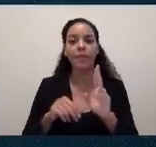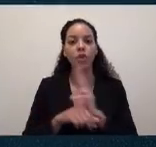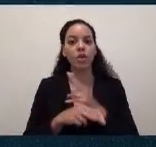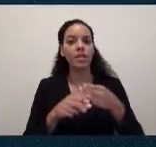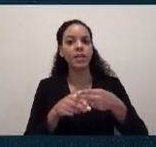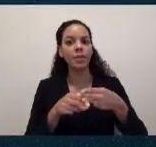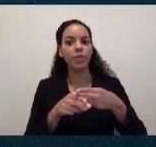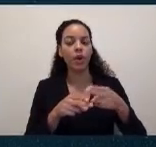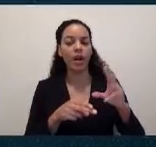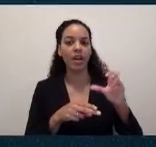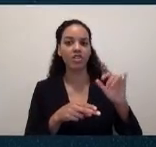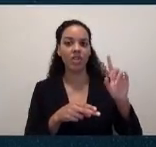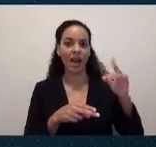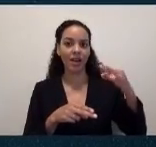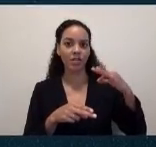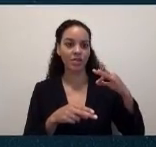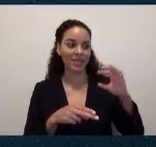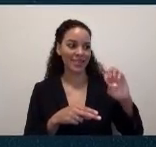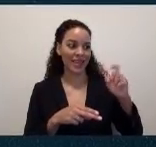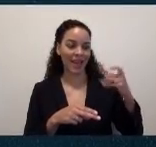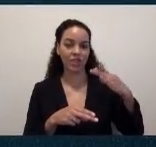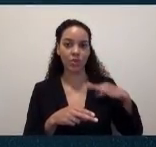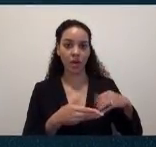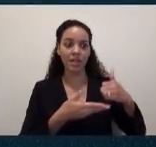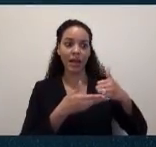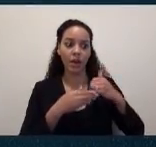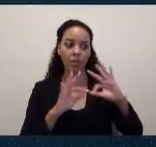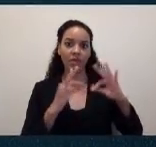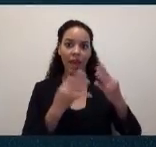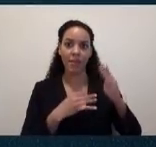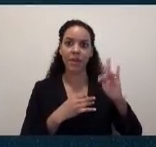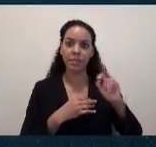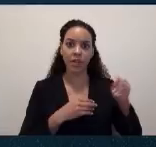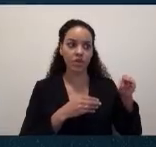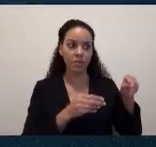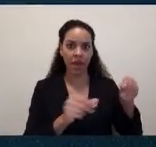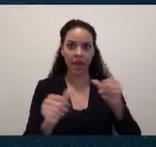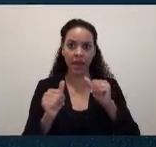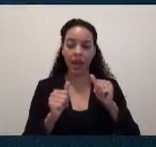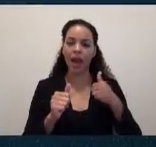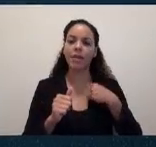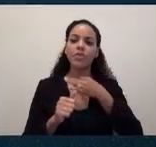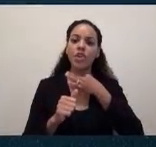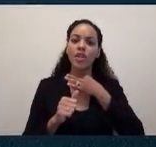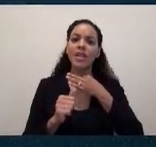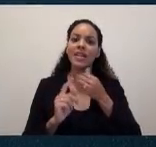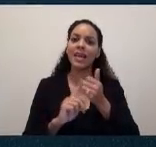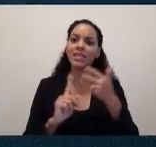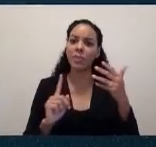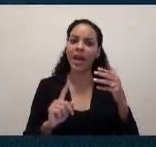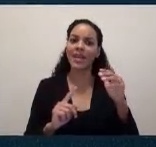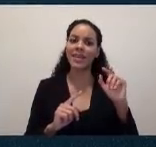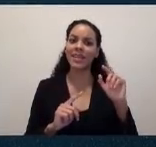to help pay my family's bills. I'm curious. Is the expanded child tax credit going to continue after the end of the year?